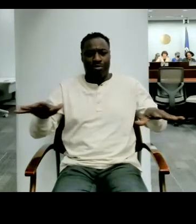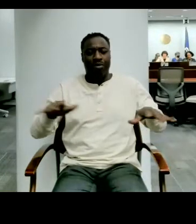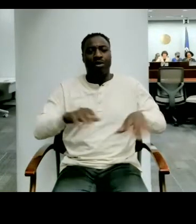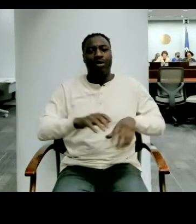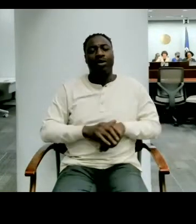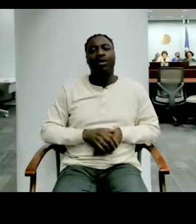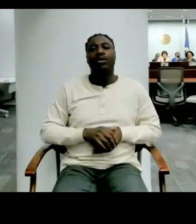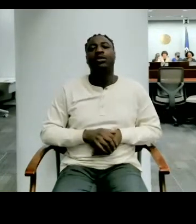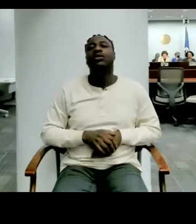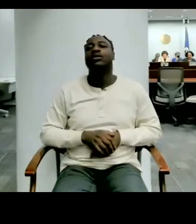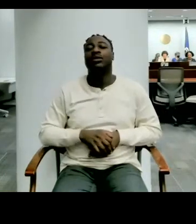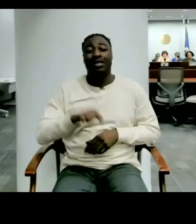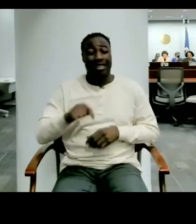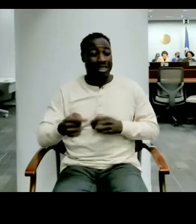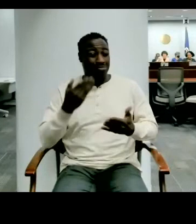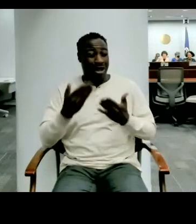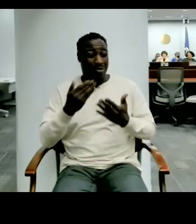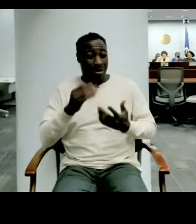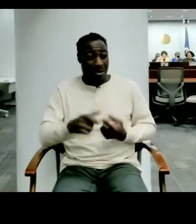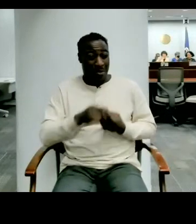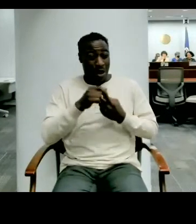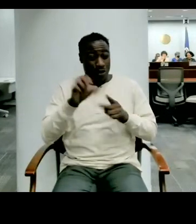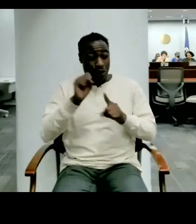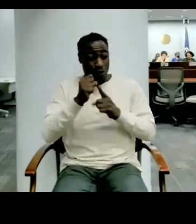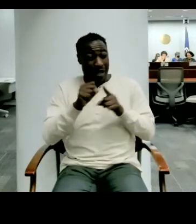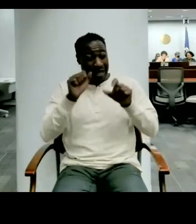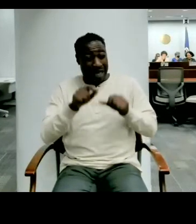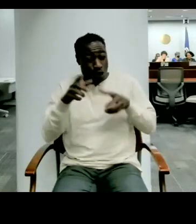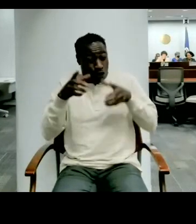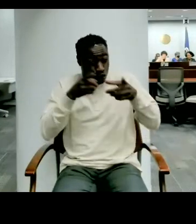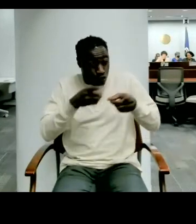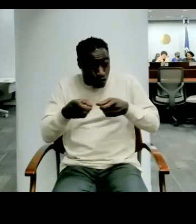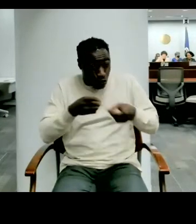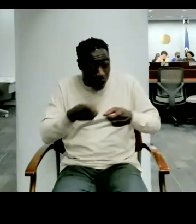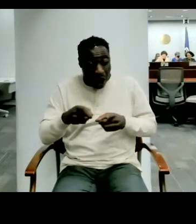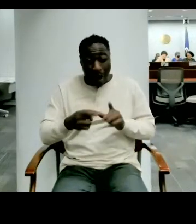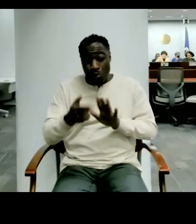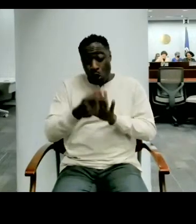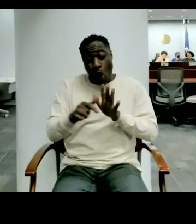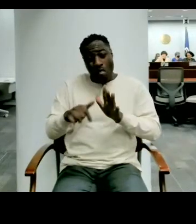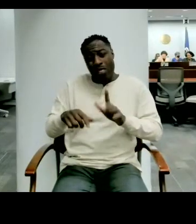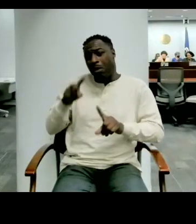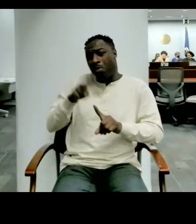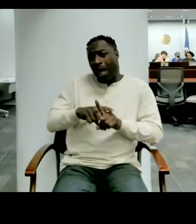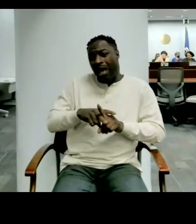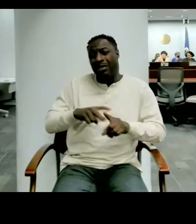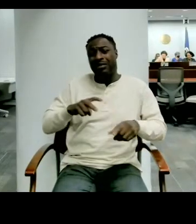novel fact pattern would you describe the law that applies here as new or uncertain?